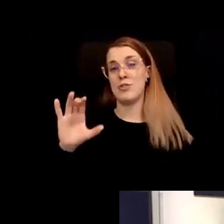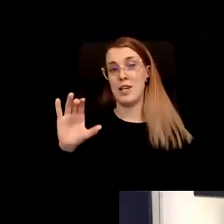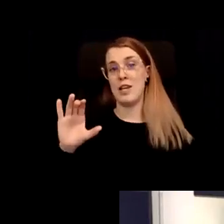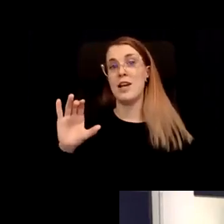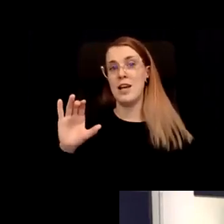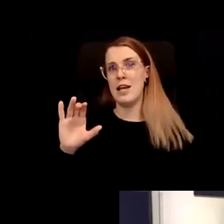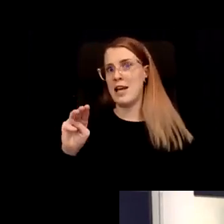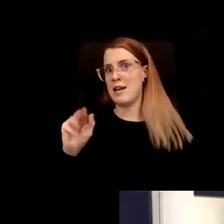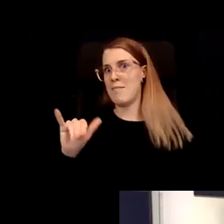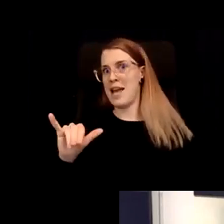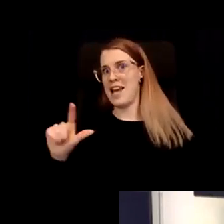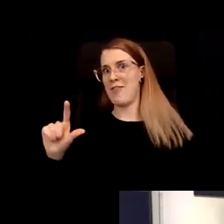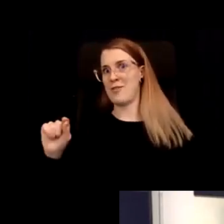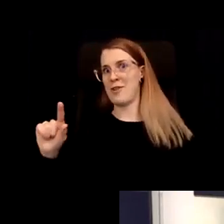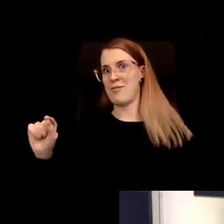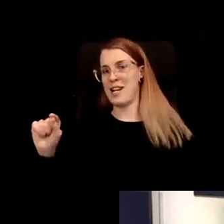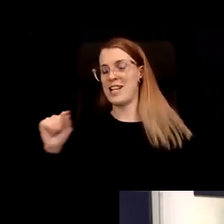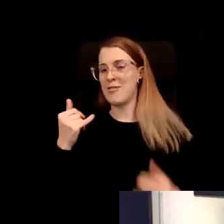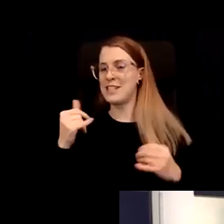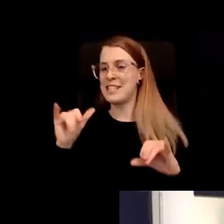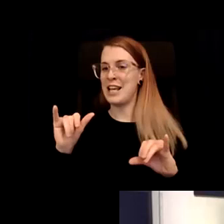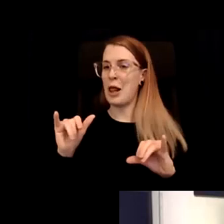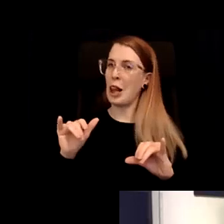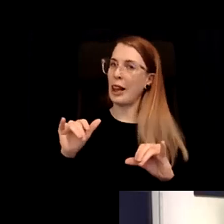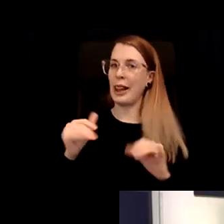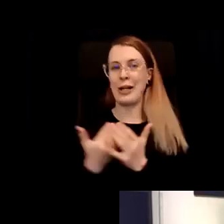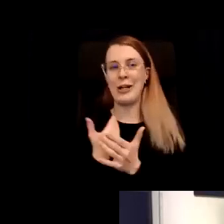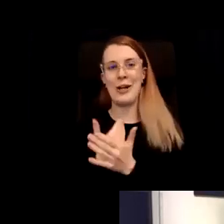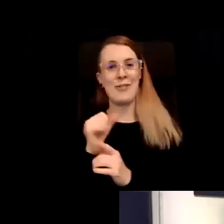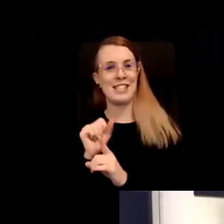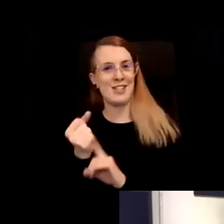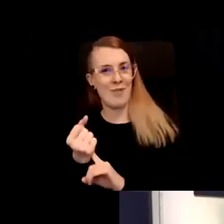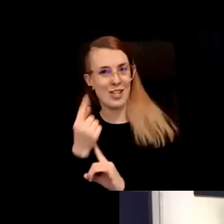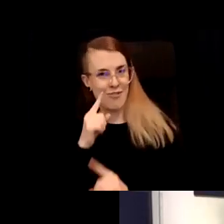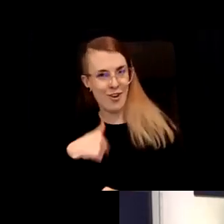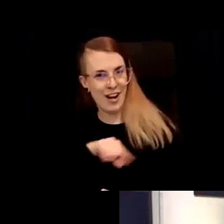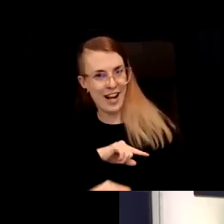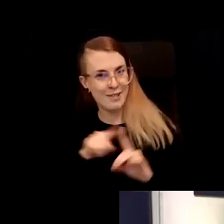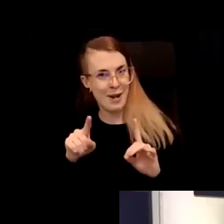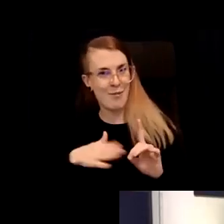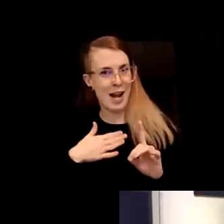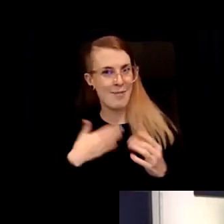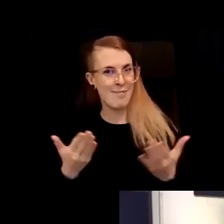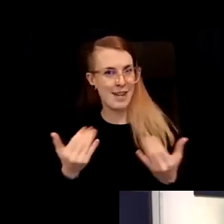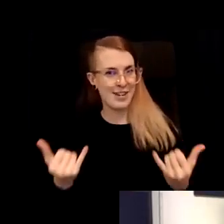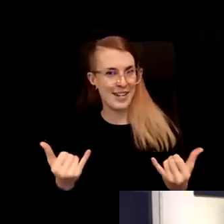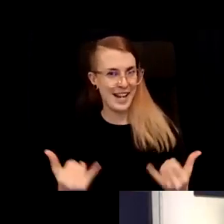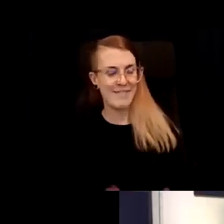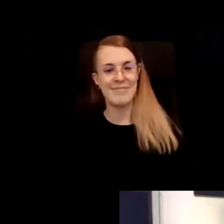So it's still a relatively new situation for us. But we are happy to be here today.